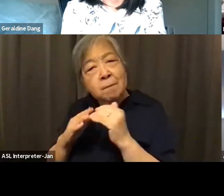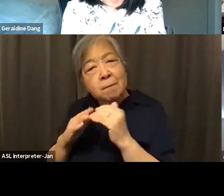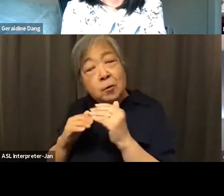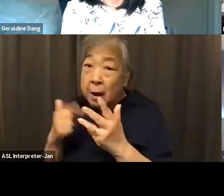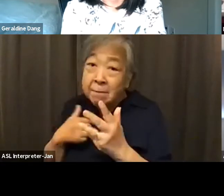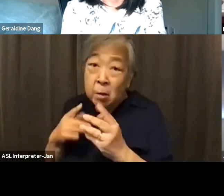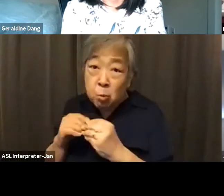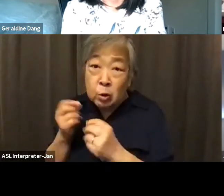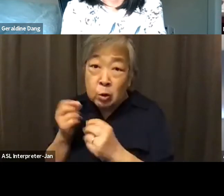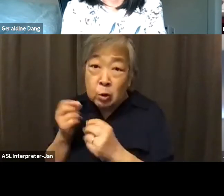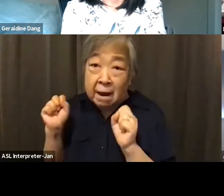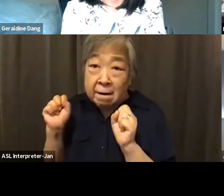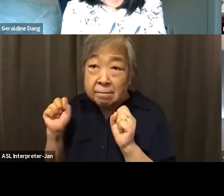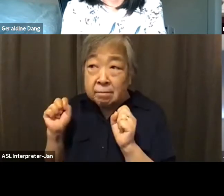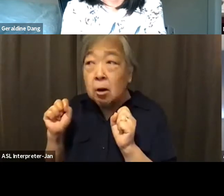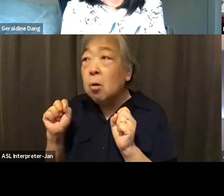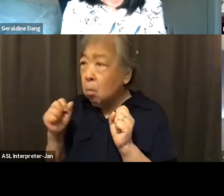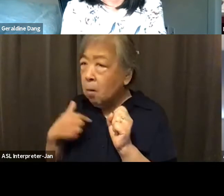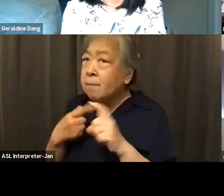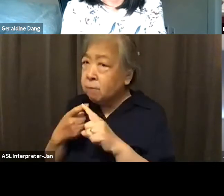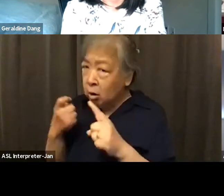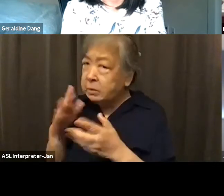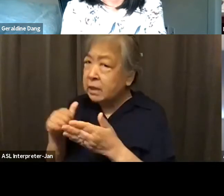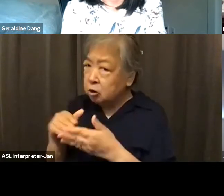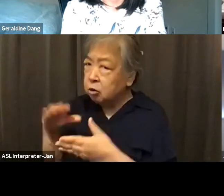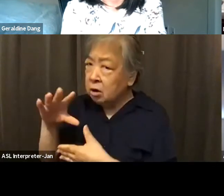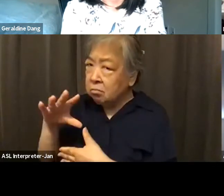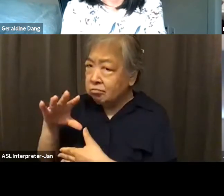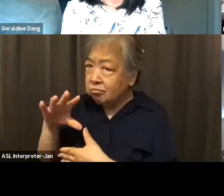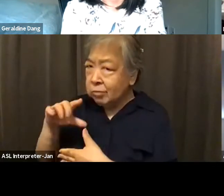I was from Central America rather than saying that I was from the U.S.